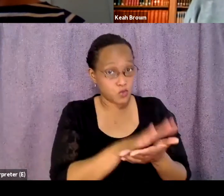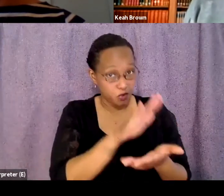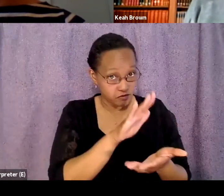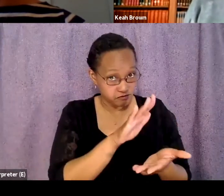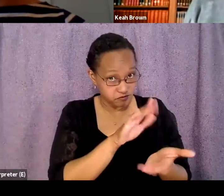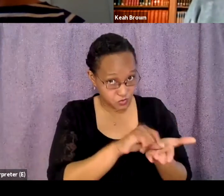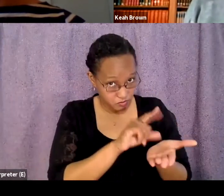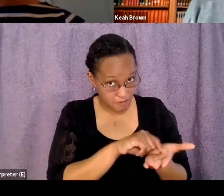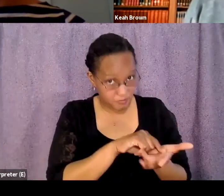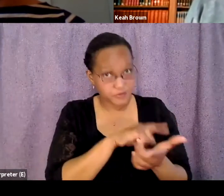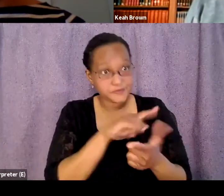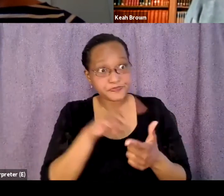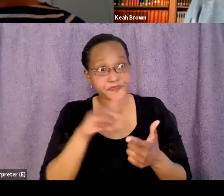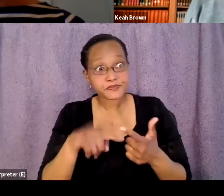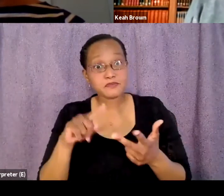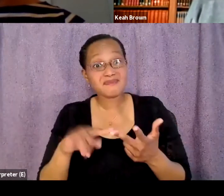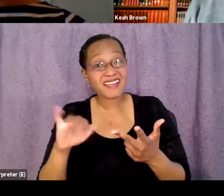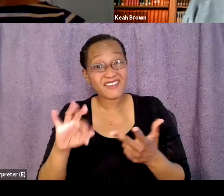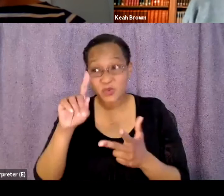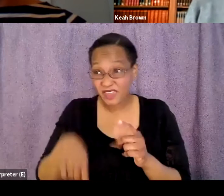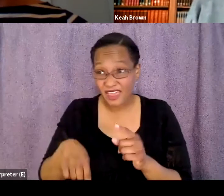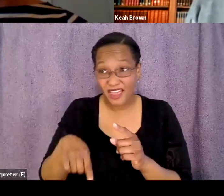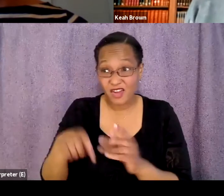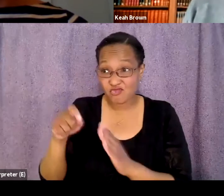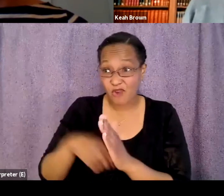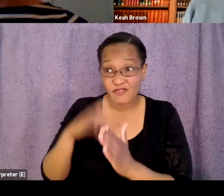can't write for any publications now was a sophomore start a blog.